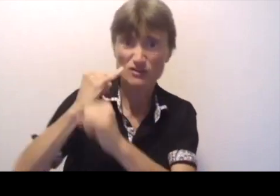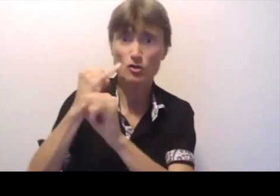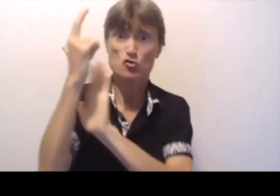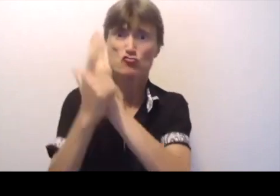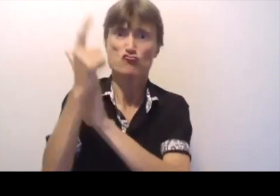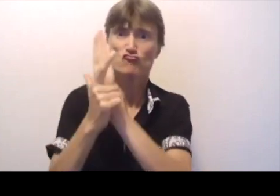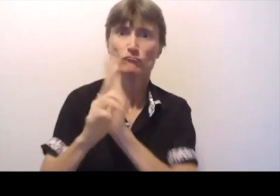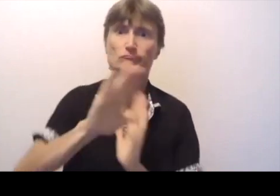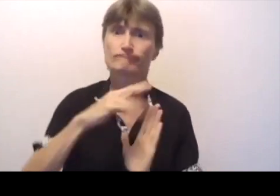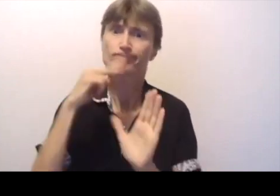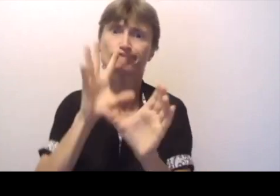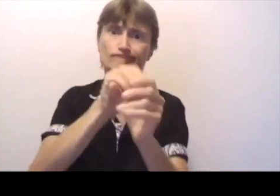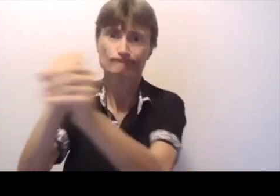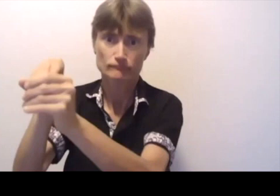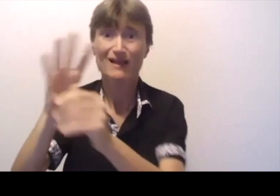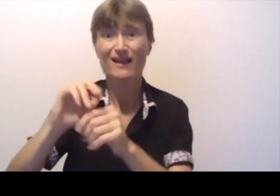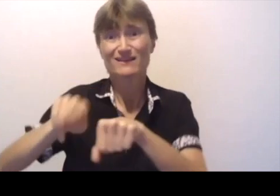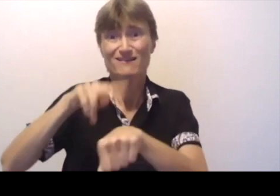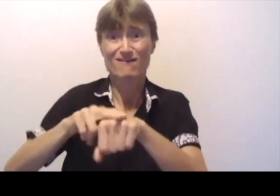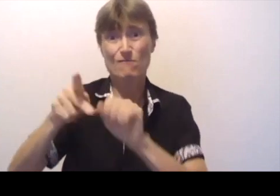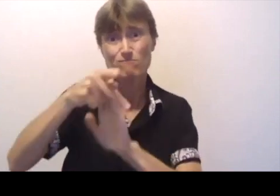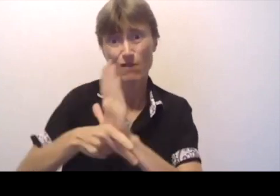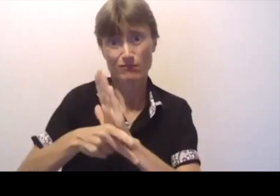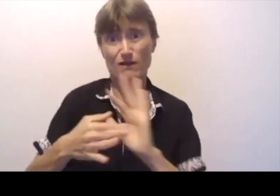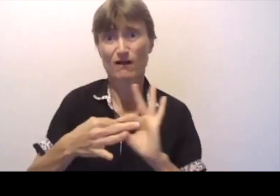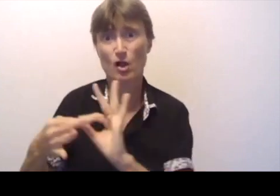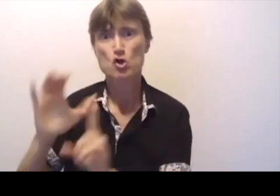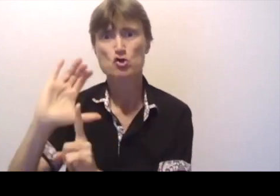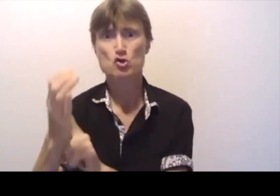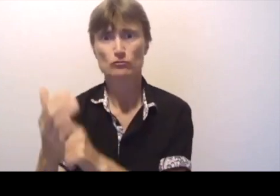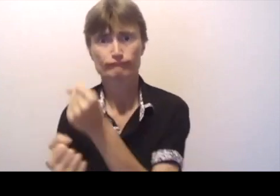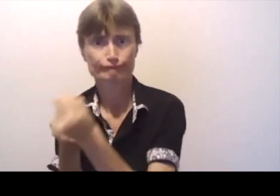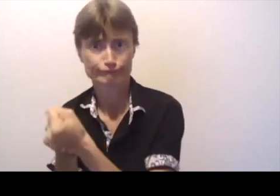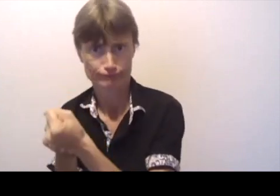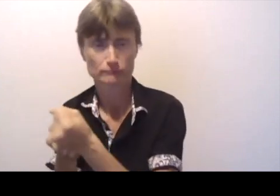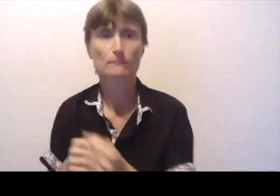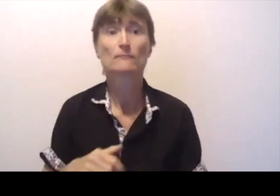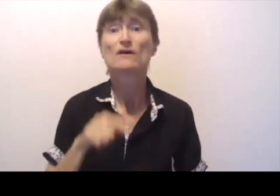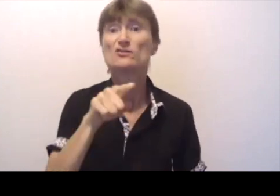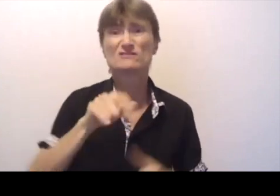national policies pertaining to the culture sector she continues to work on issues of artist labor